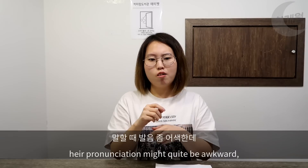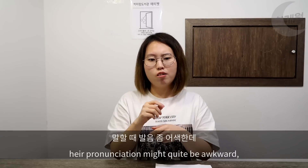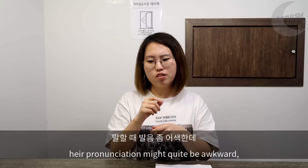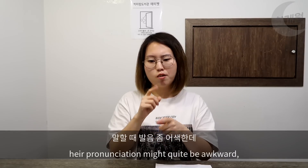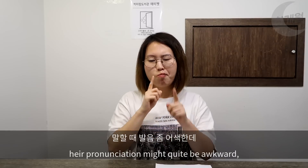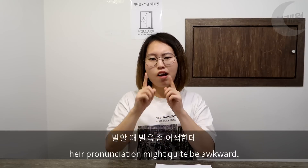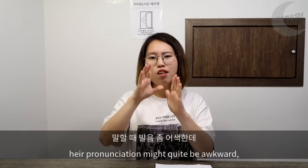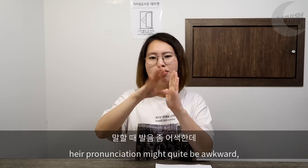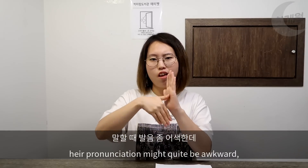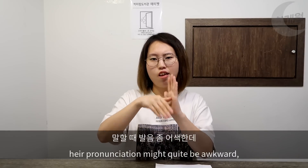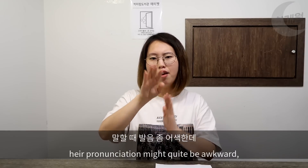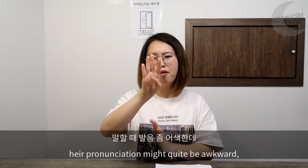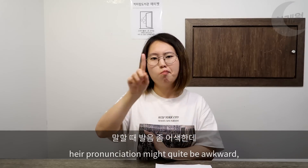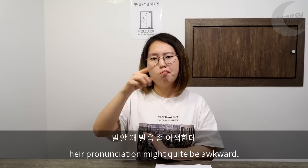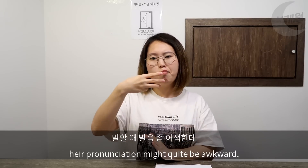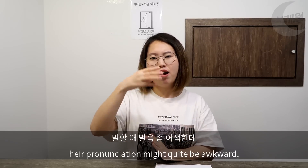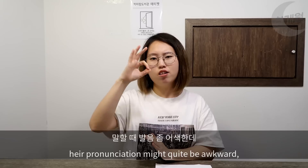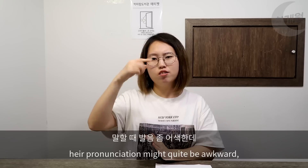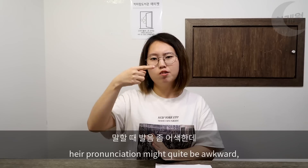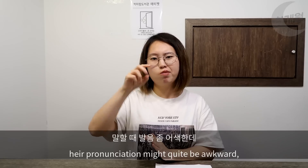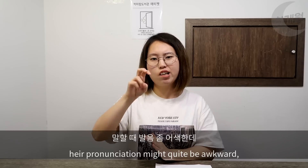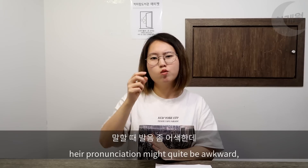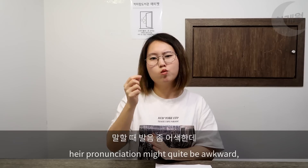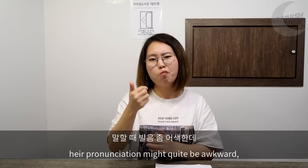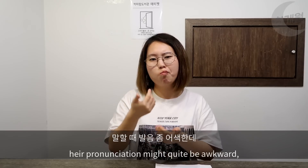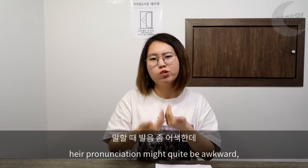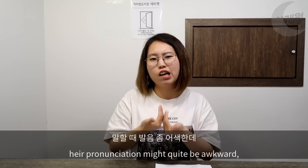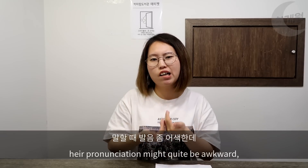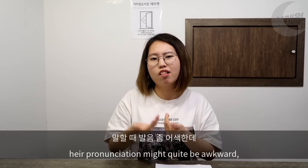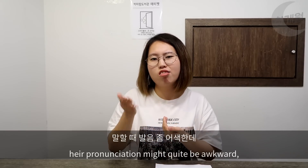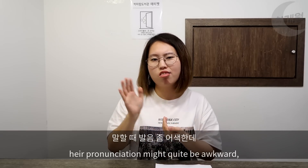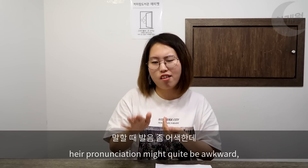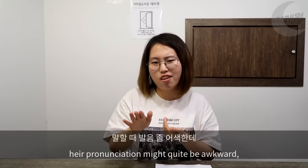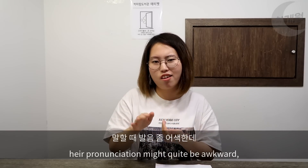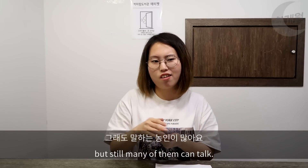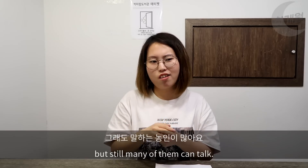Their pronunciation might quite be awkward,